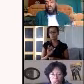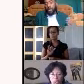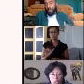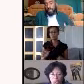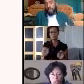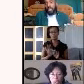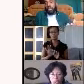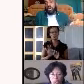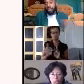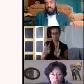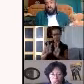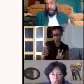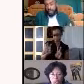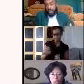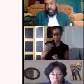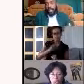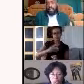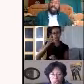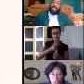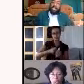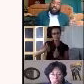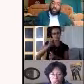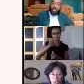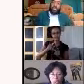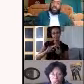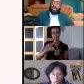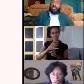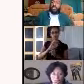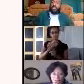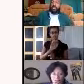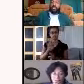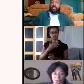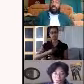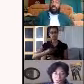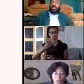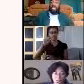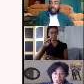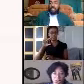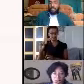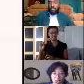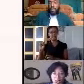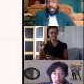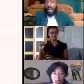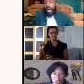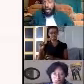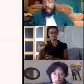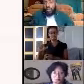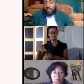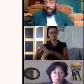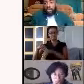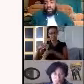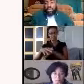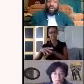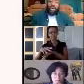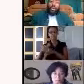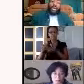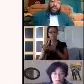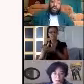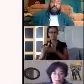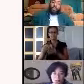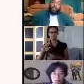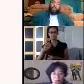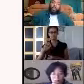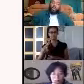supremacy and cultural whiteness that that is contributing to racism as well. So, what